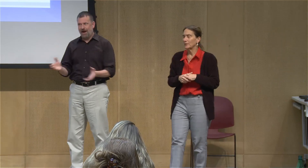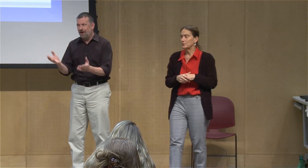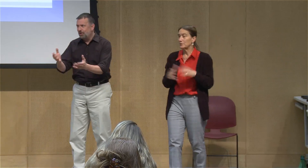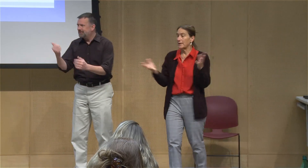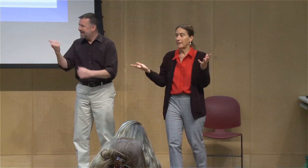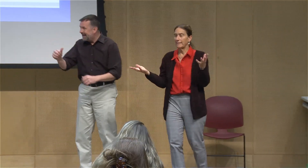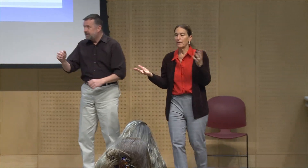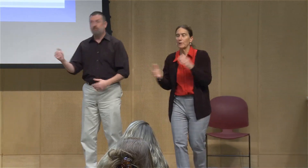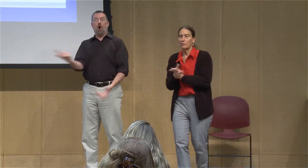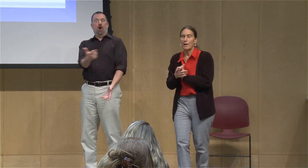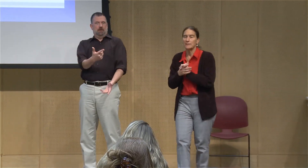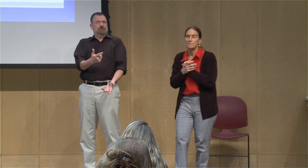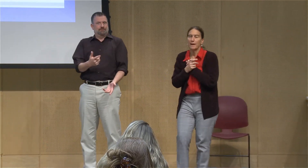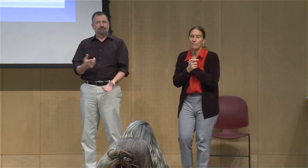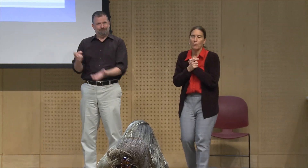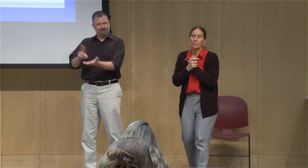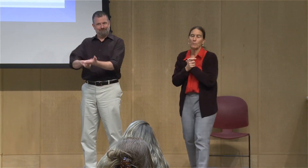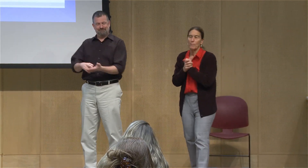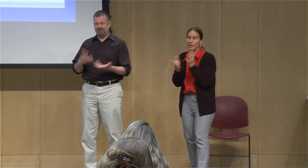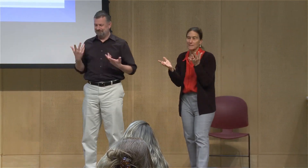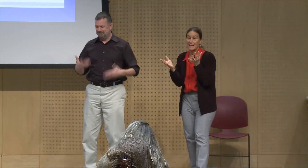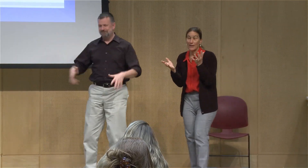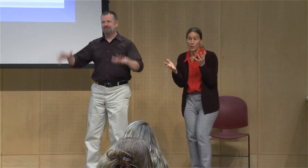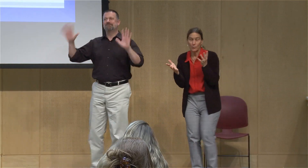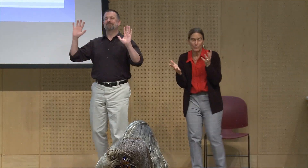AND THAT KIND OF ENDS MY FORMAL REMARKS. THANK YOU.